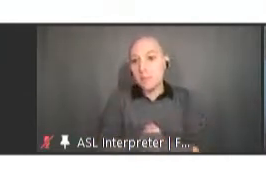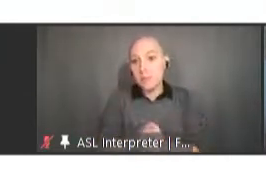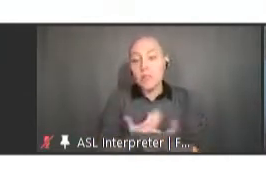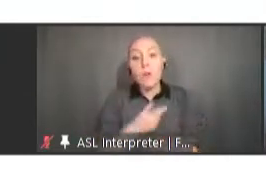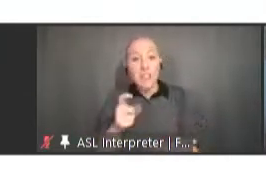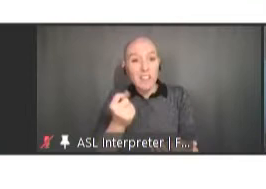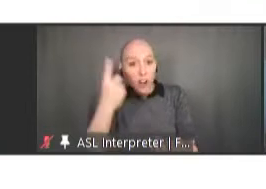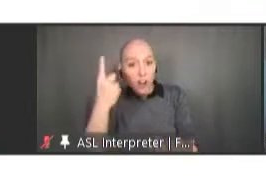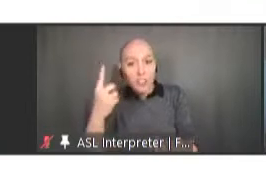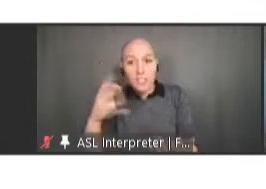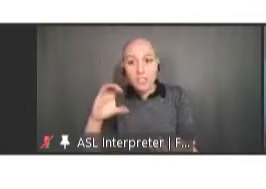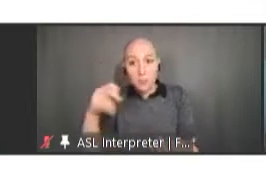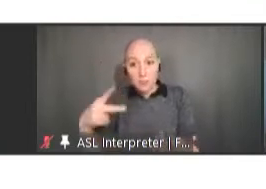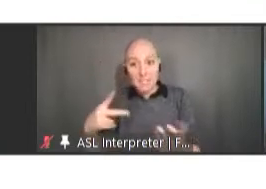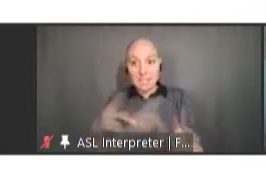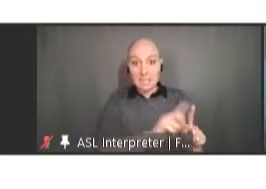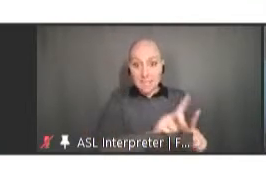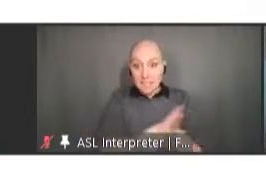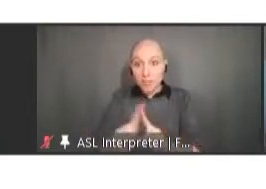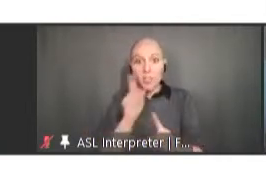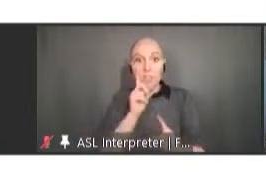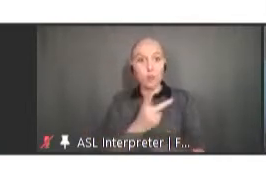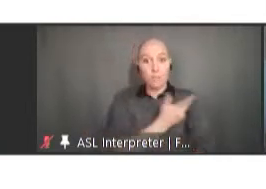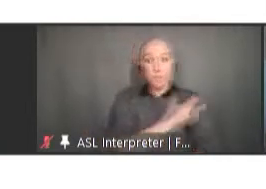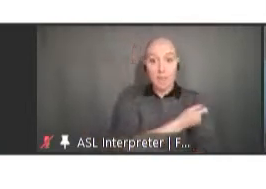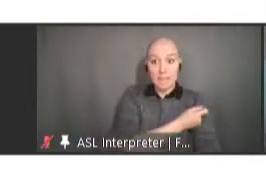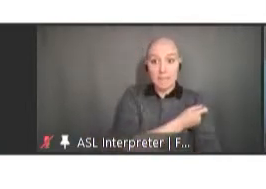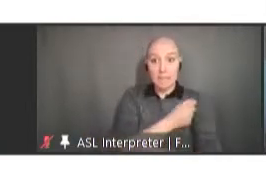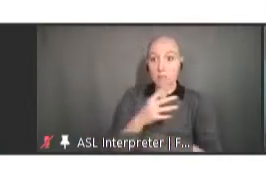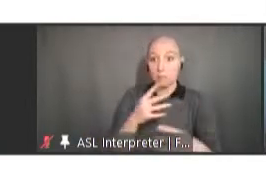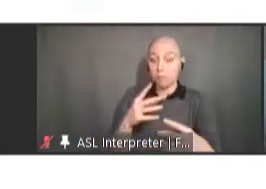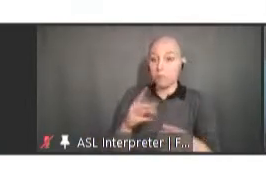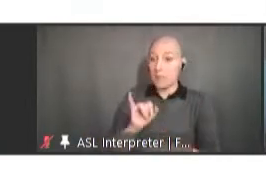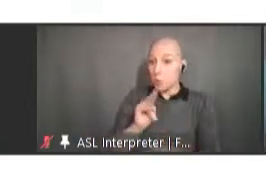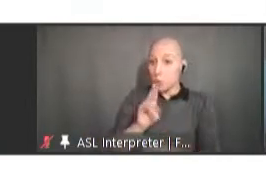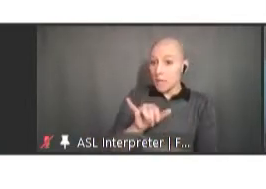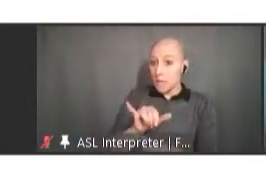for vaccine acquired immunity versus immunity from infection. And another consideration is